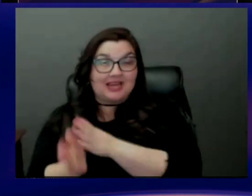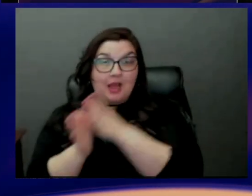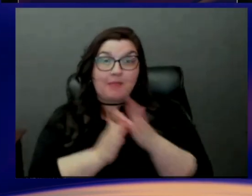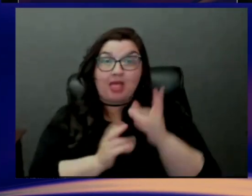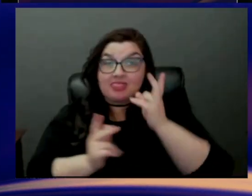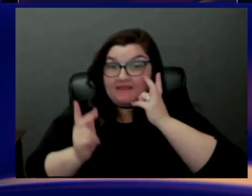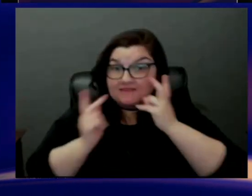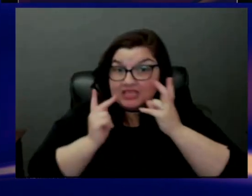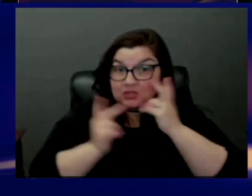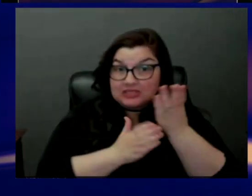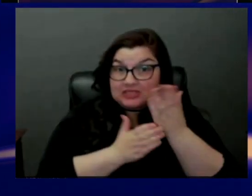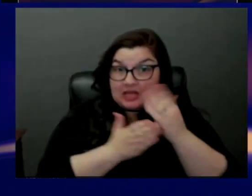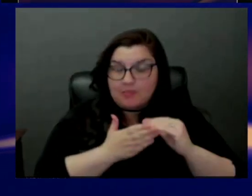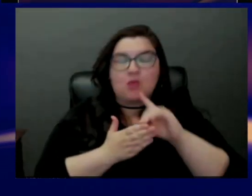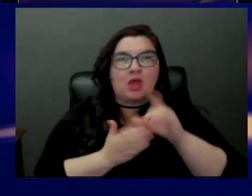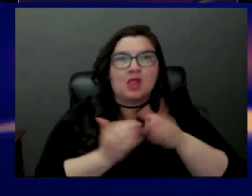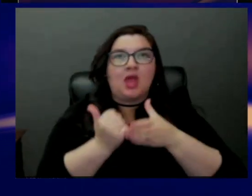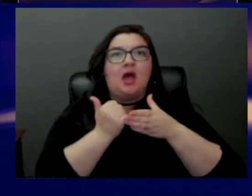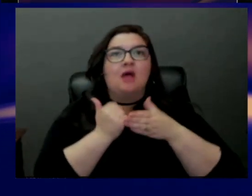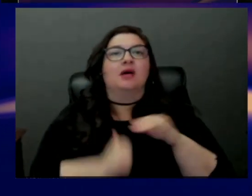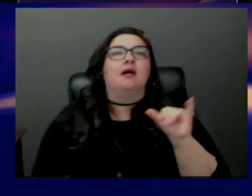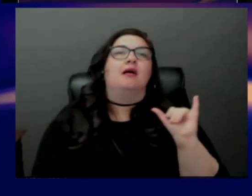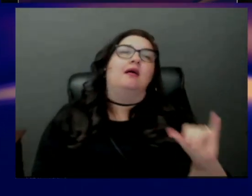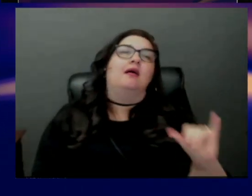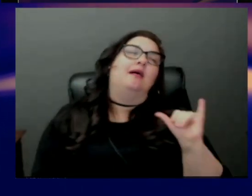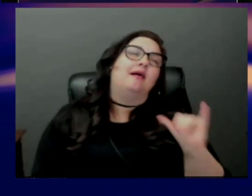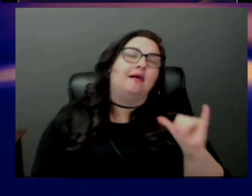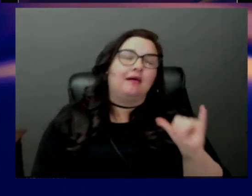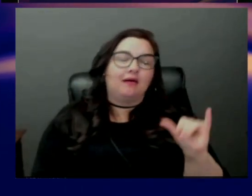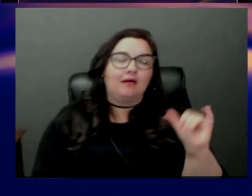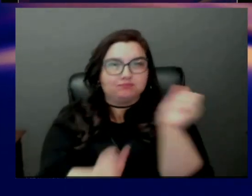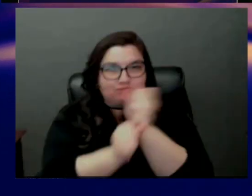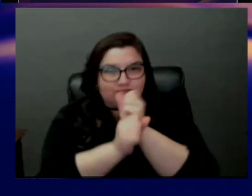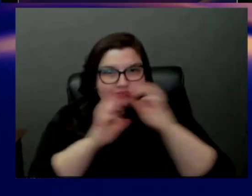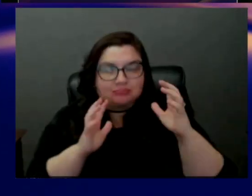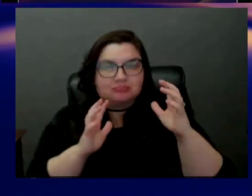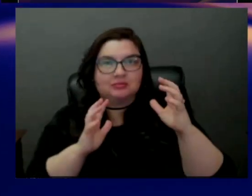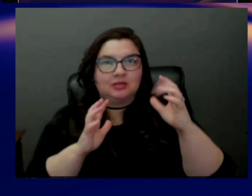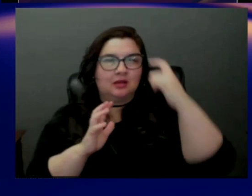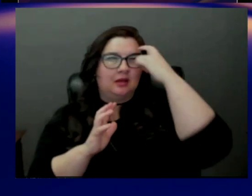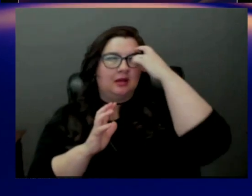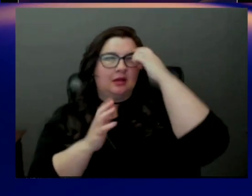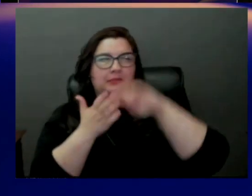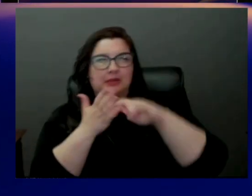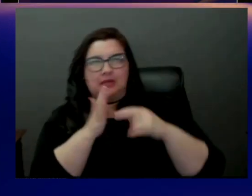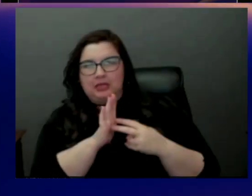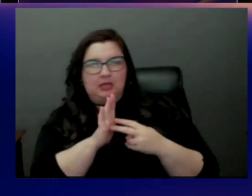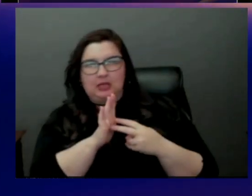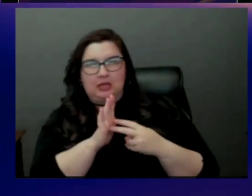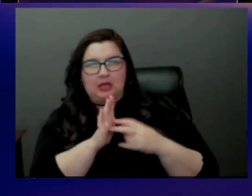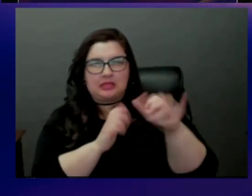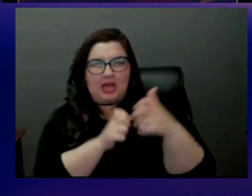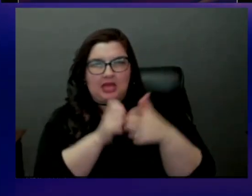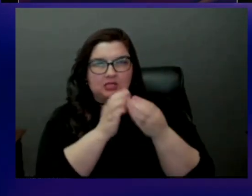like it helps you like visualize mentally what that issue is and then break it down and get to it faster.